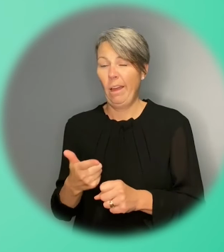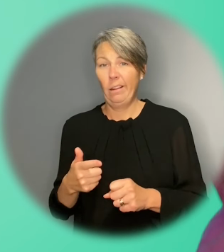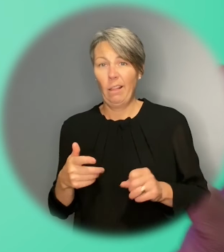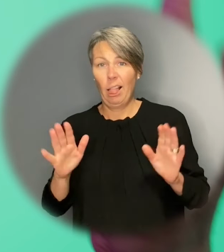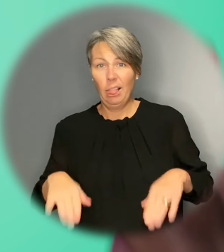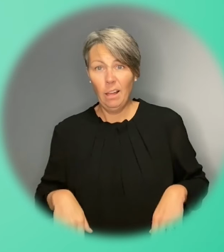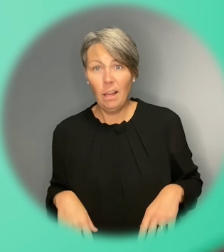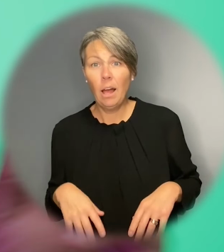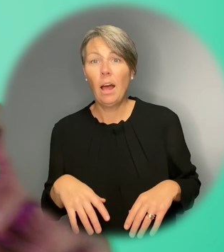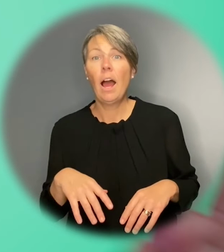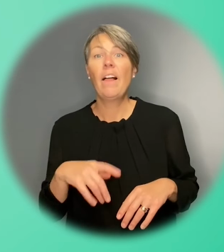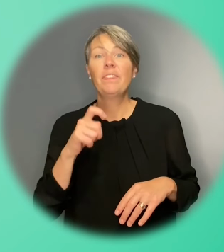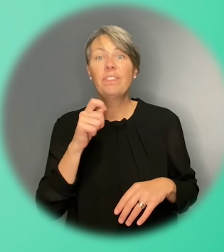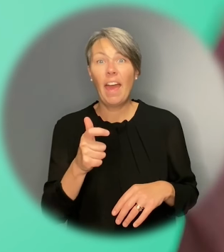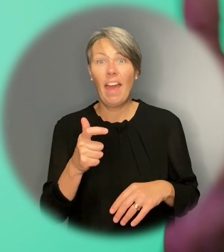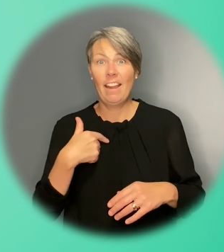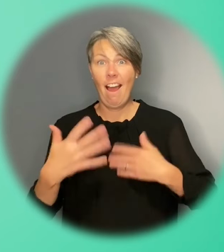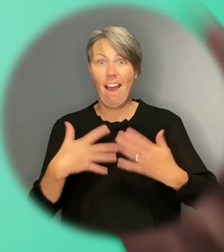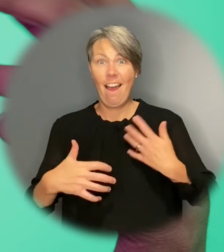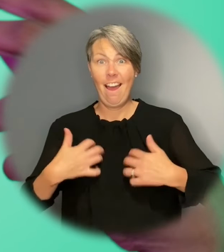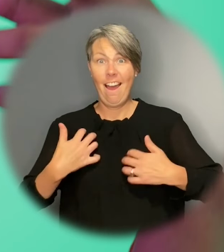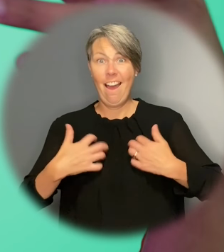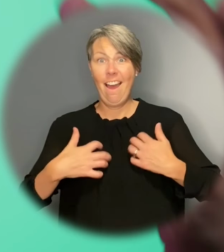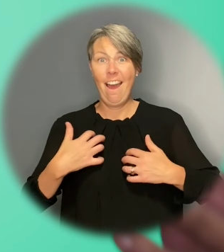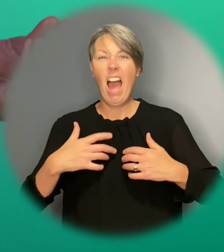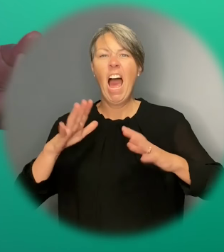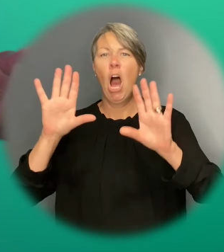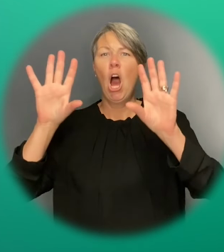you're like check each other's consents and wants and desires and you know that